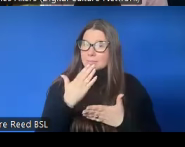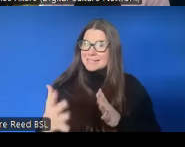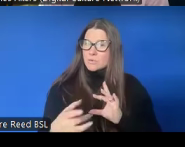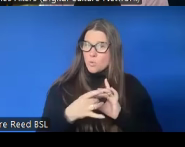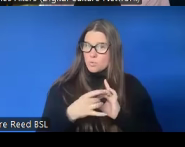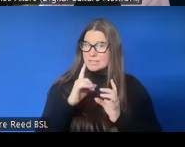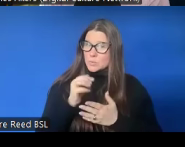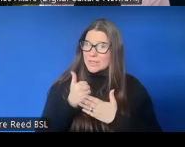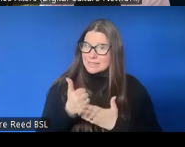for yourselves.